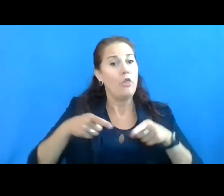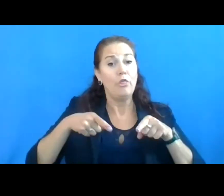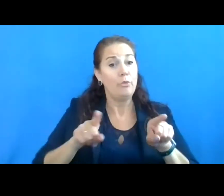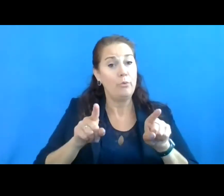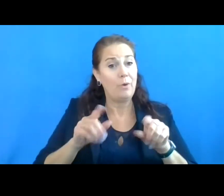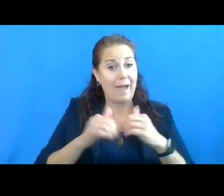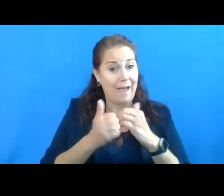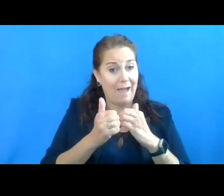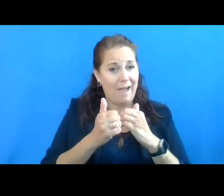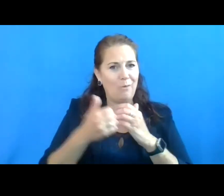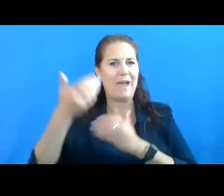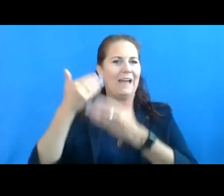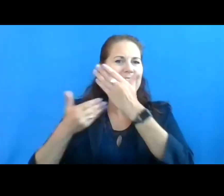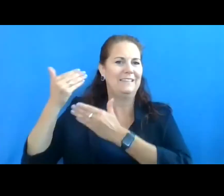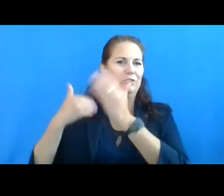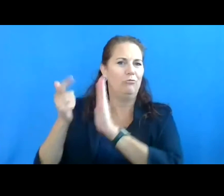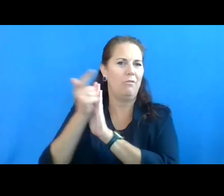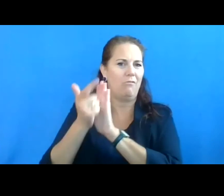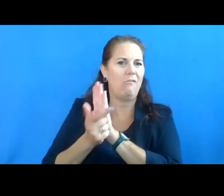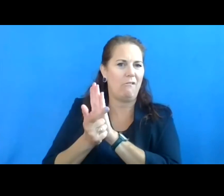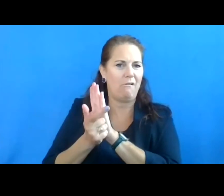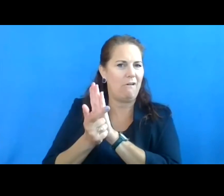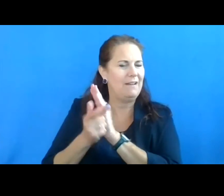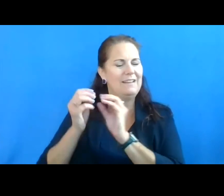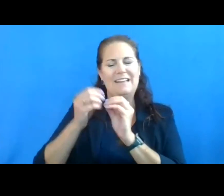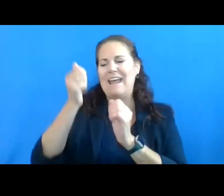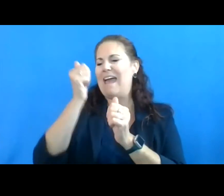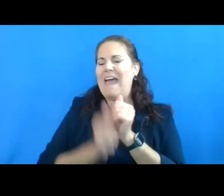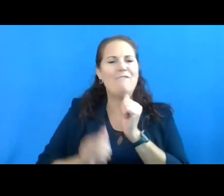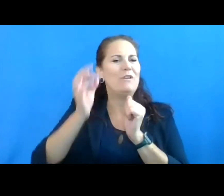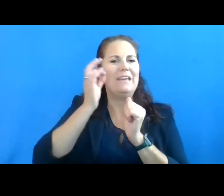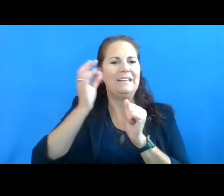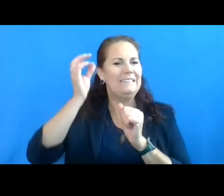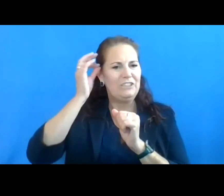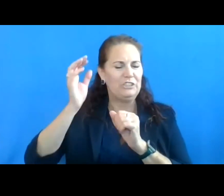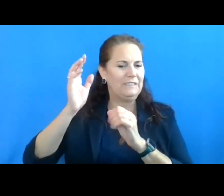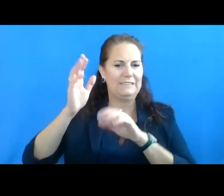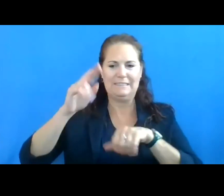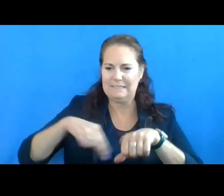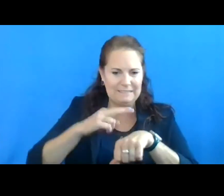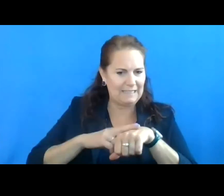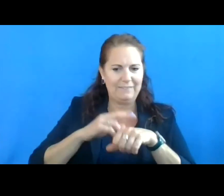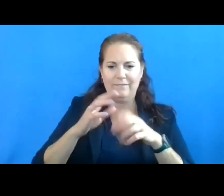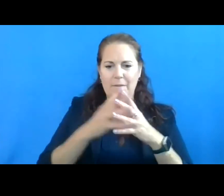It's in every Indigenous Nation. Your law is there.